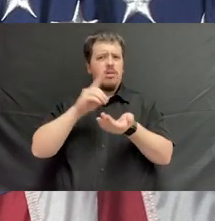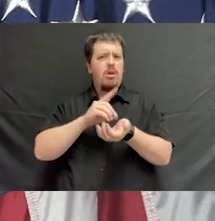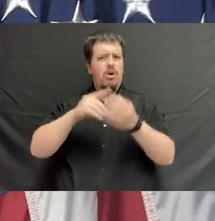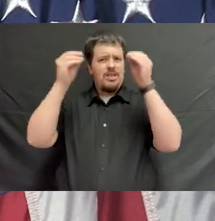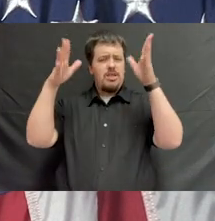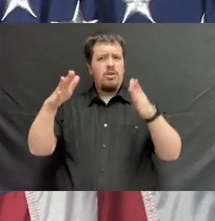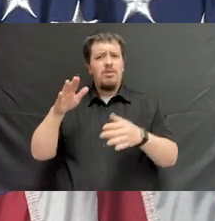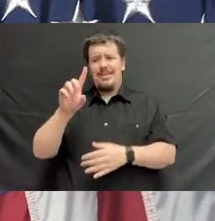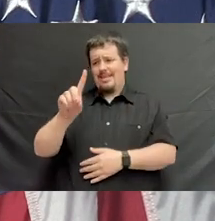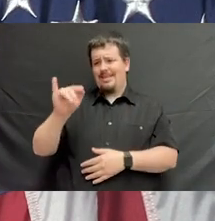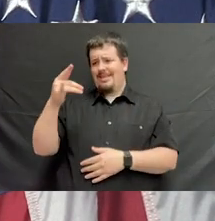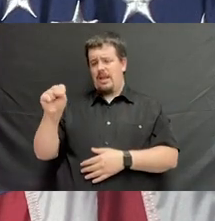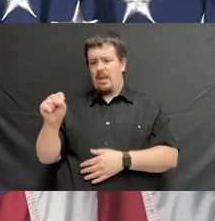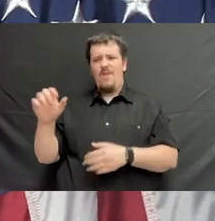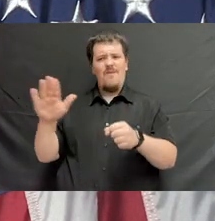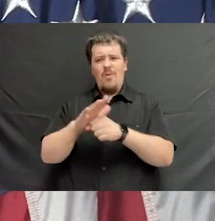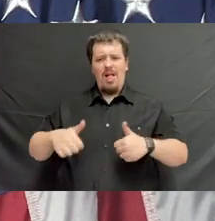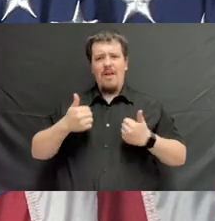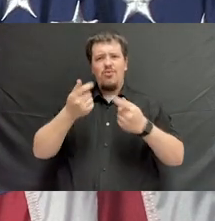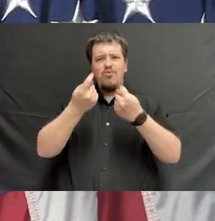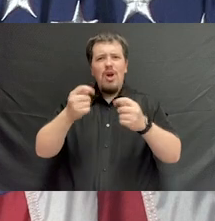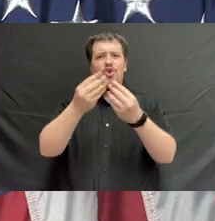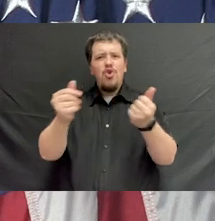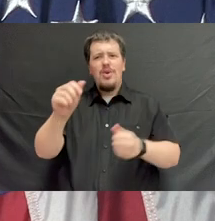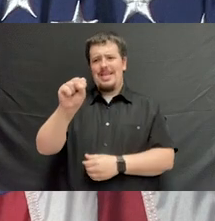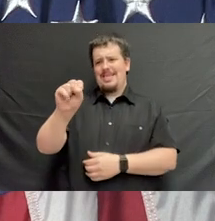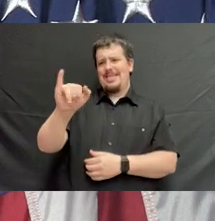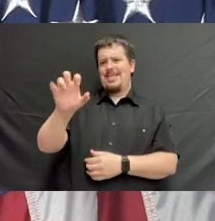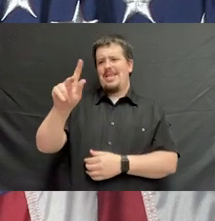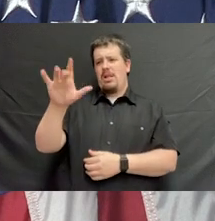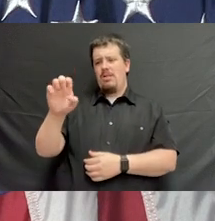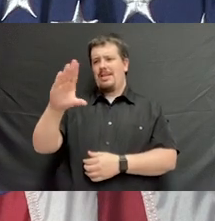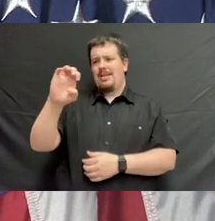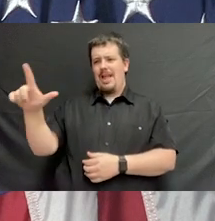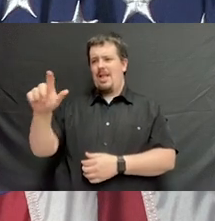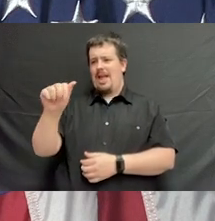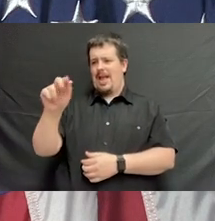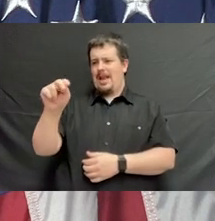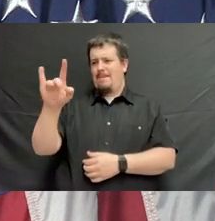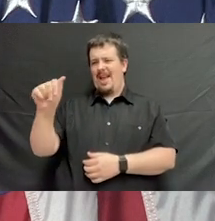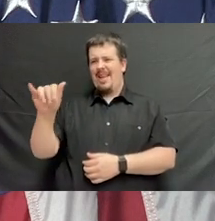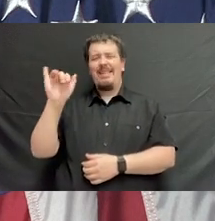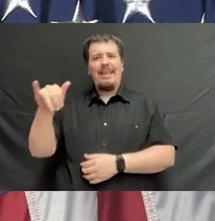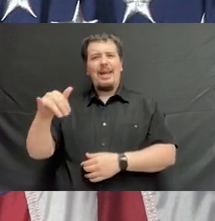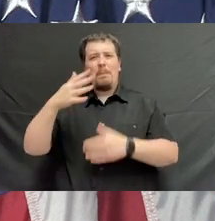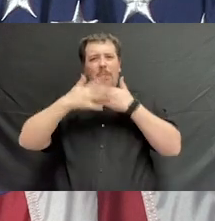spent his entire life trying to cure sickle cell anemia, which is a disease, an inherited disease that affects African-Americans.